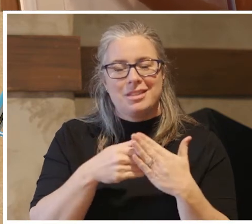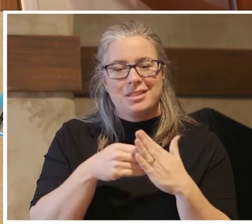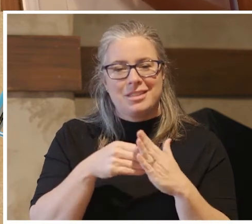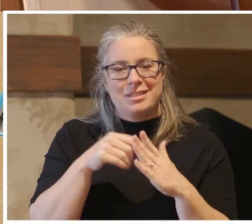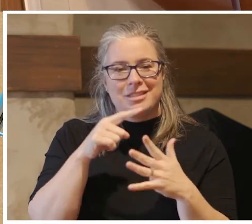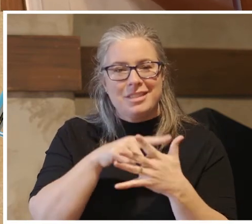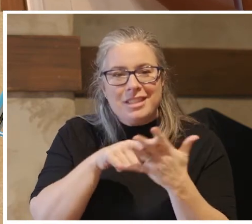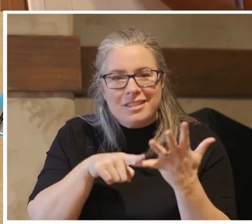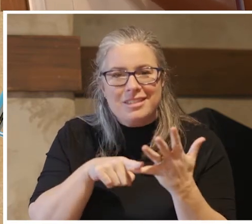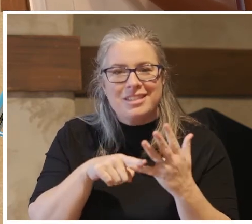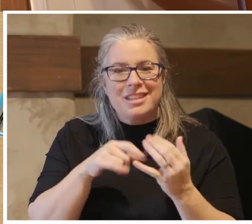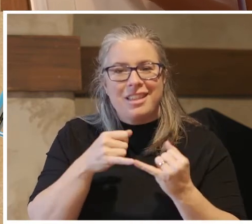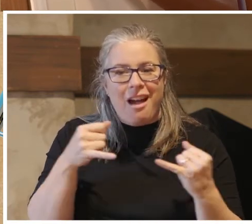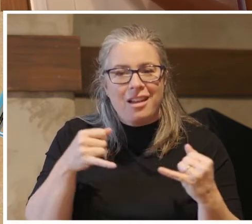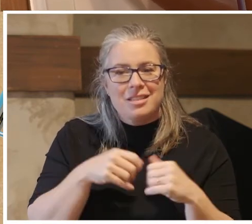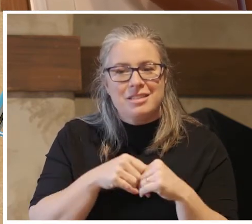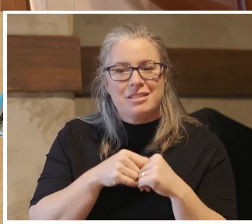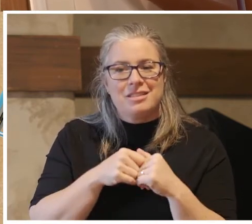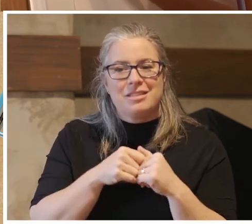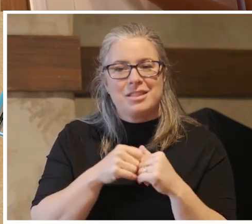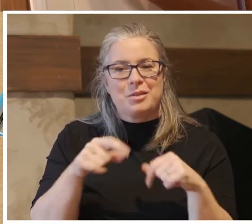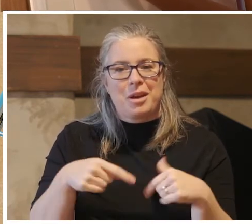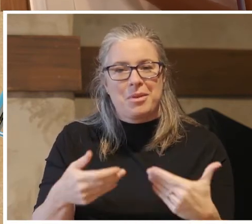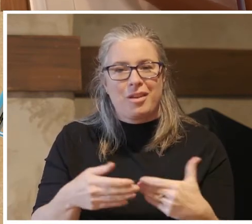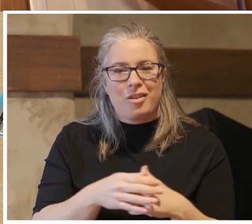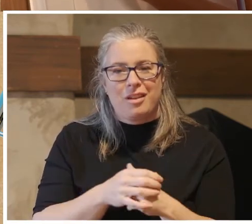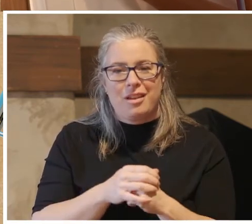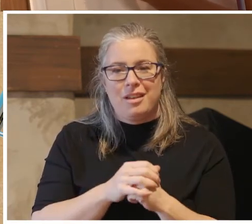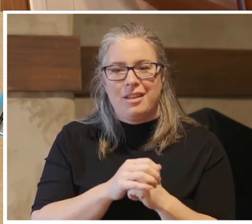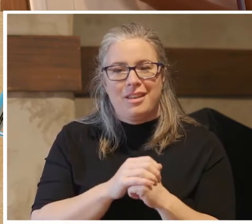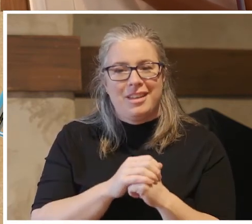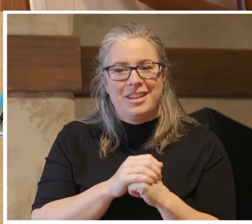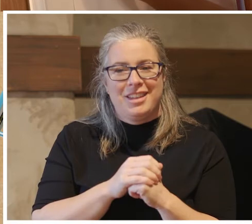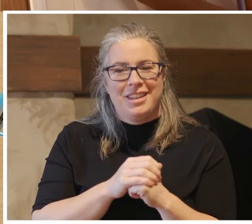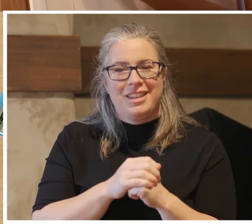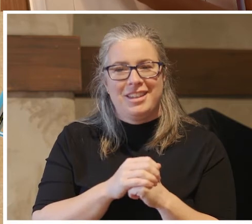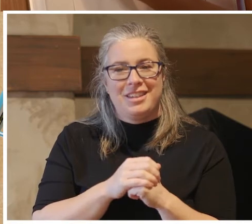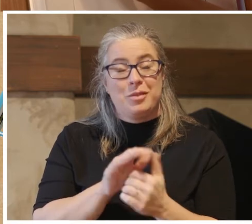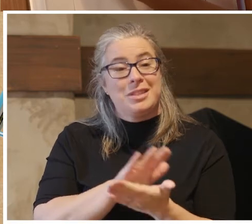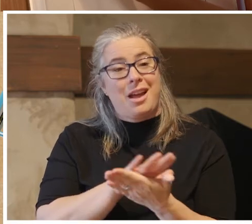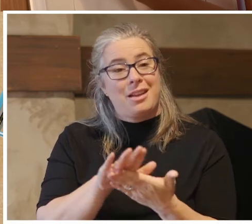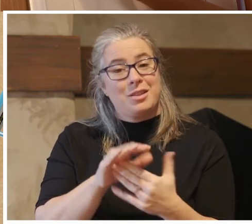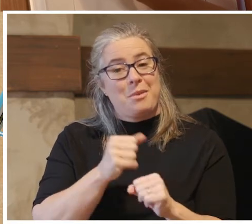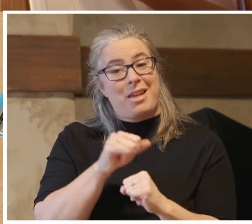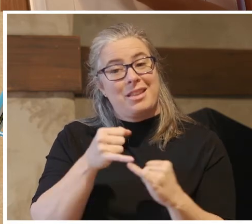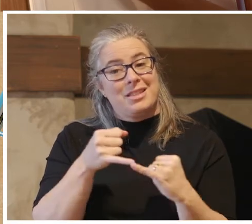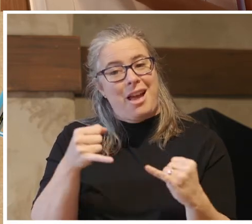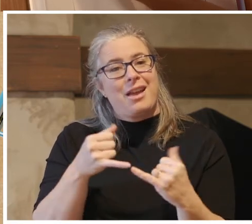little detailed lines, and come in here. And what's nice is when you made this one,